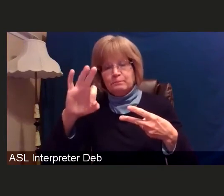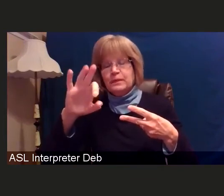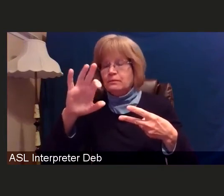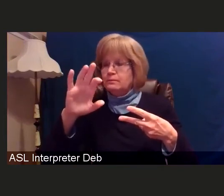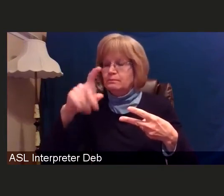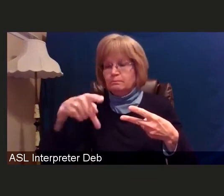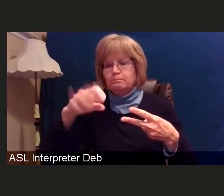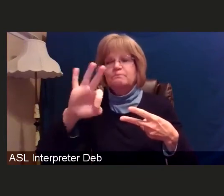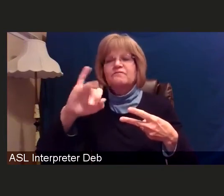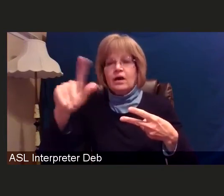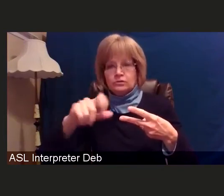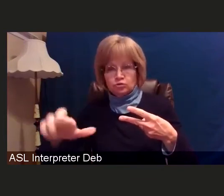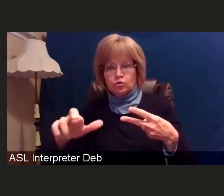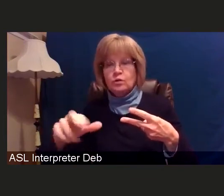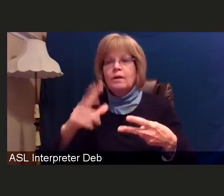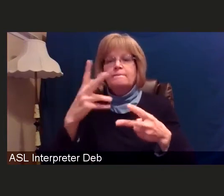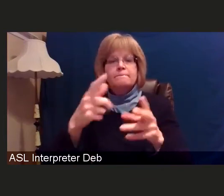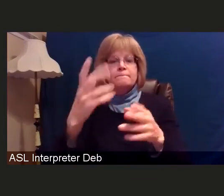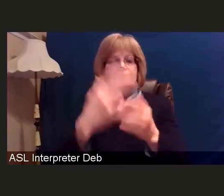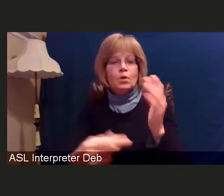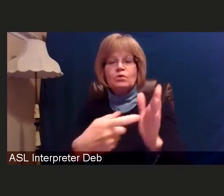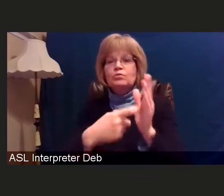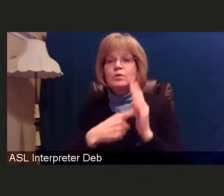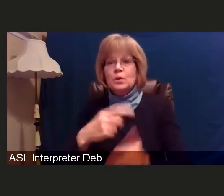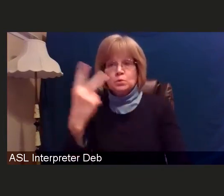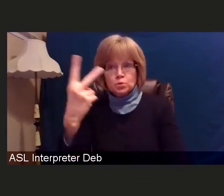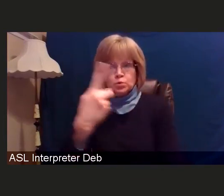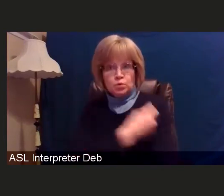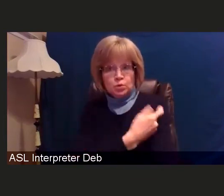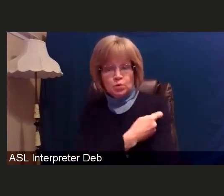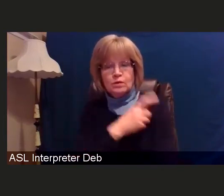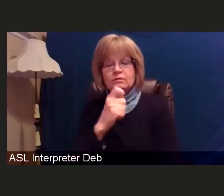that would require 400,000 doses of vaccine